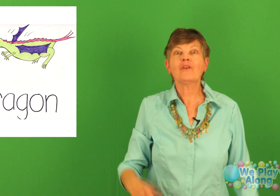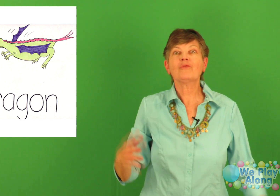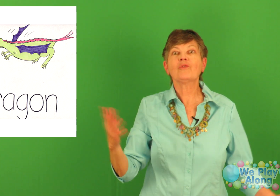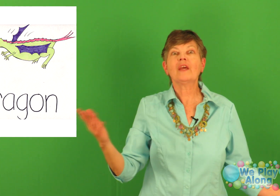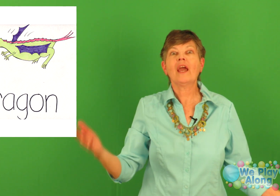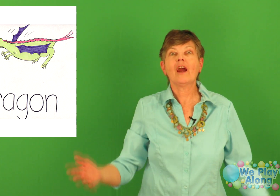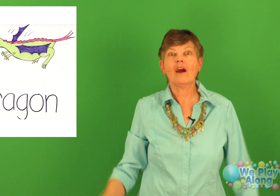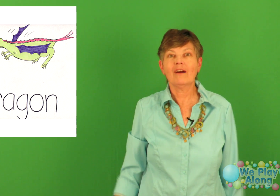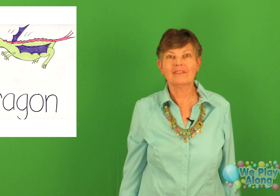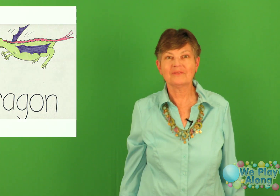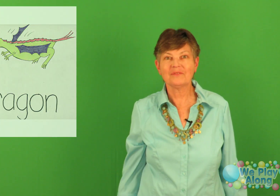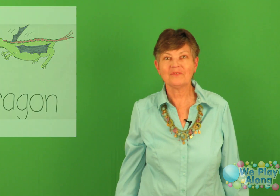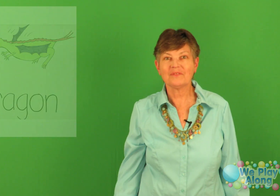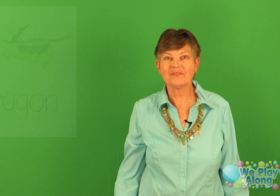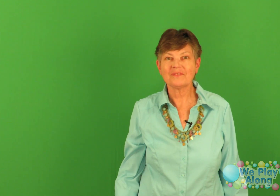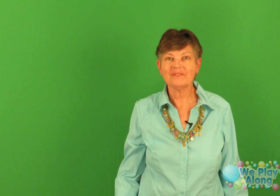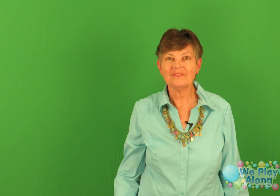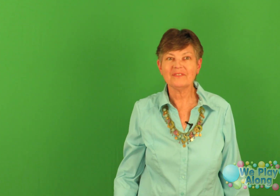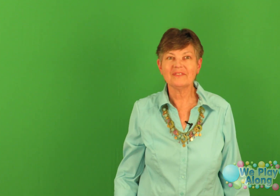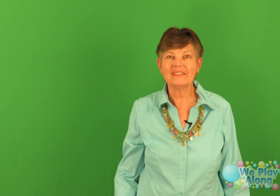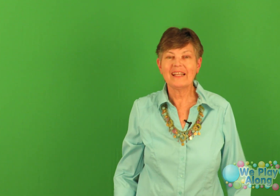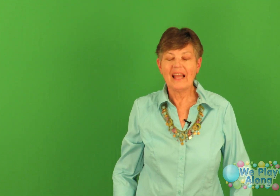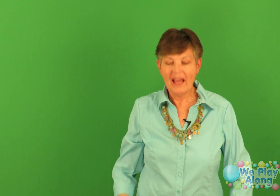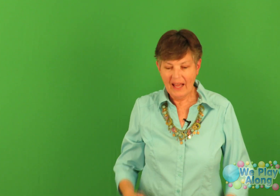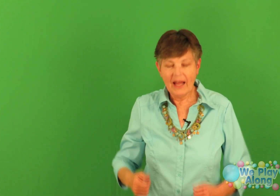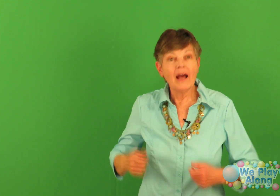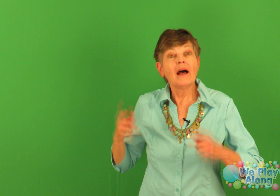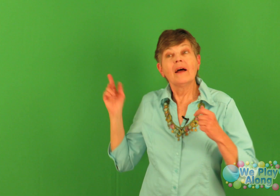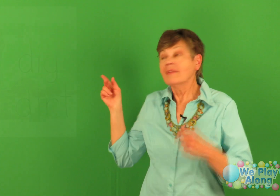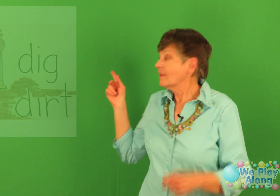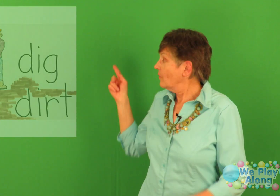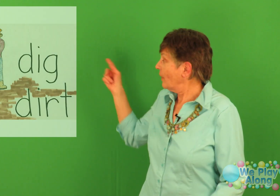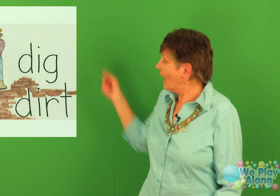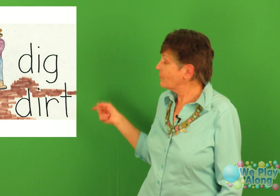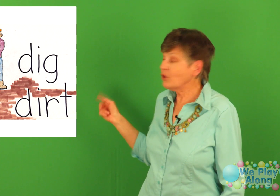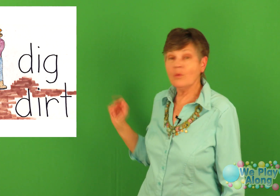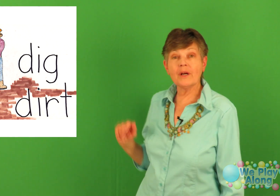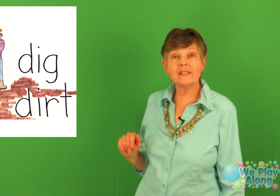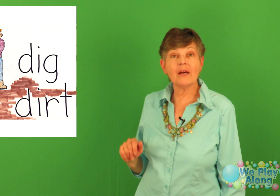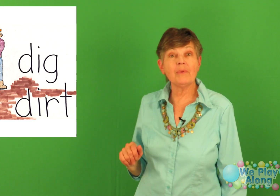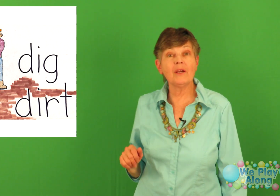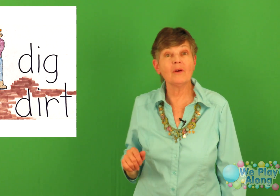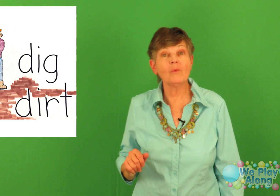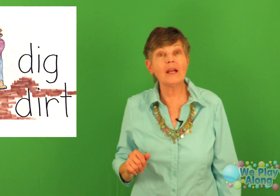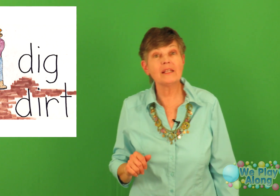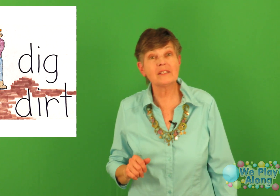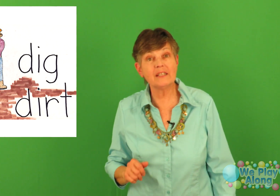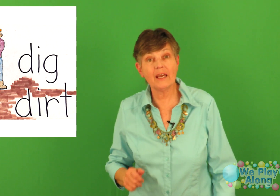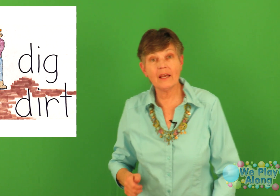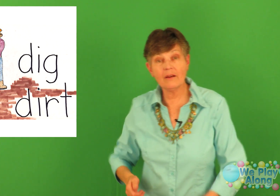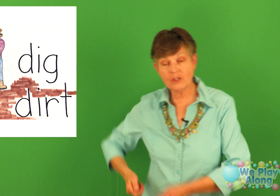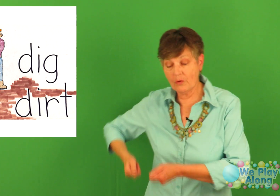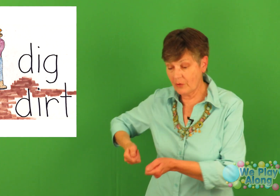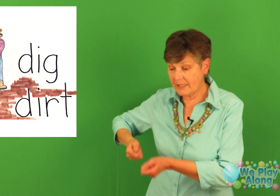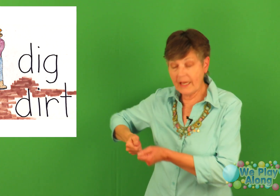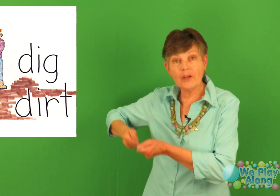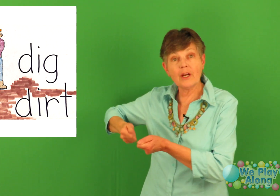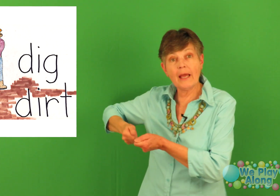through the air we have two words up here one is dig so four dig you're gonna